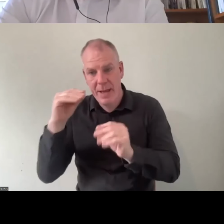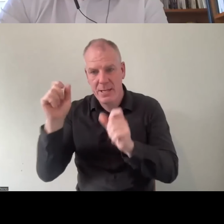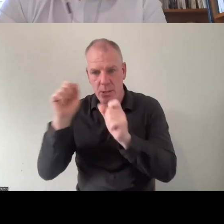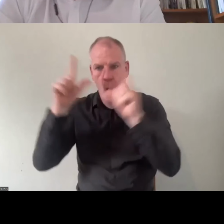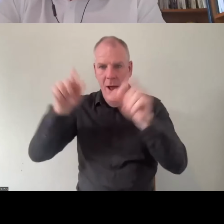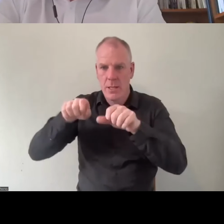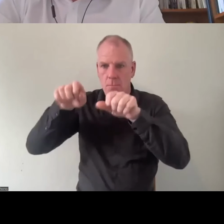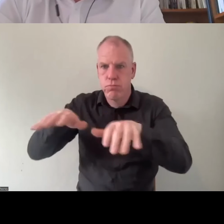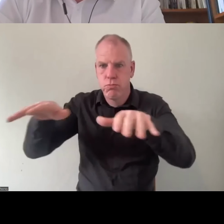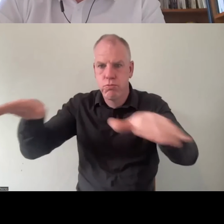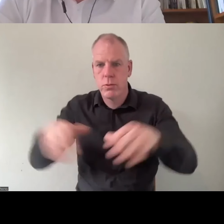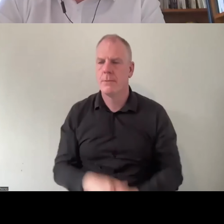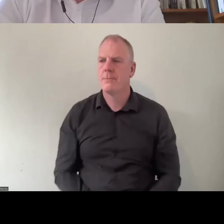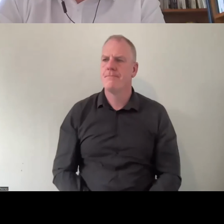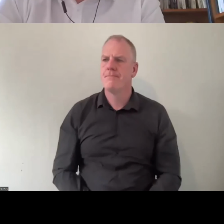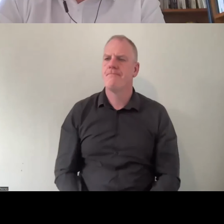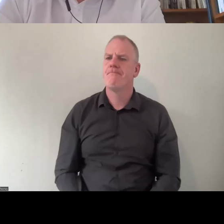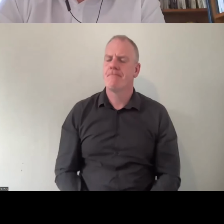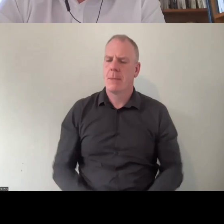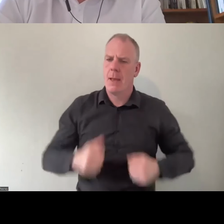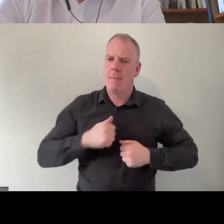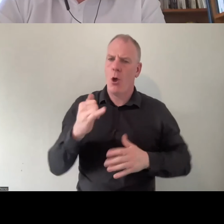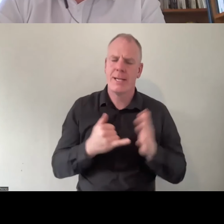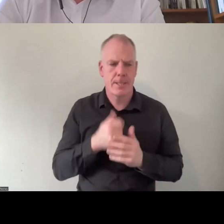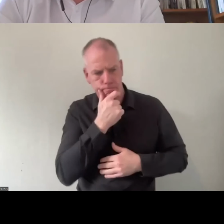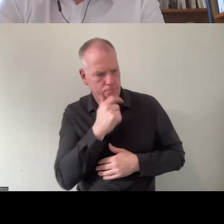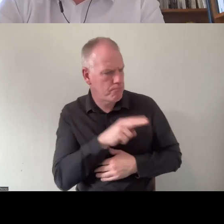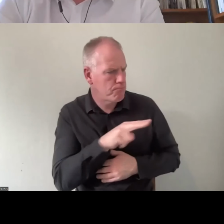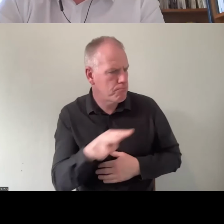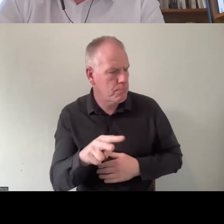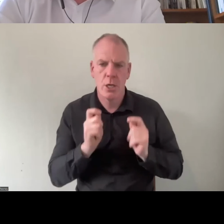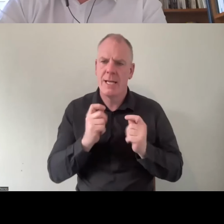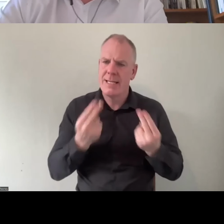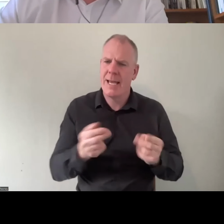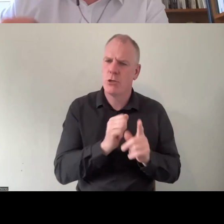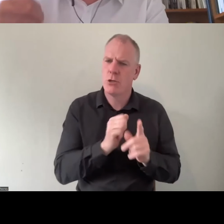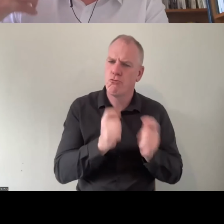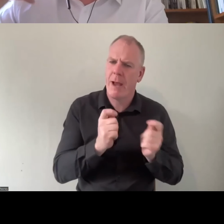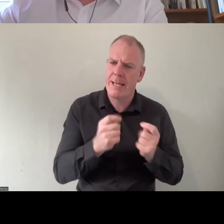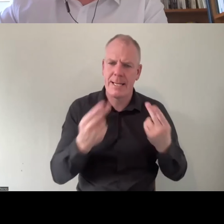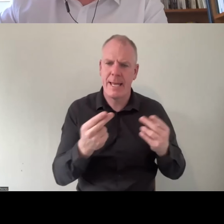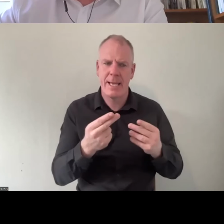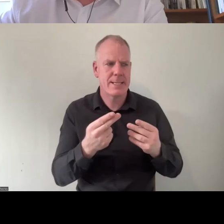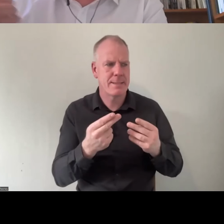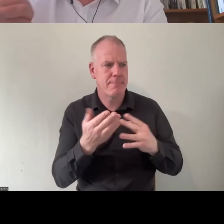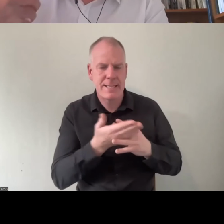Identify your organisation's training needs in relation to accessibility and Universal Design. It could be training for your volunteers,